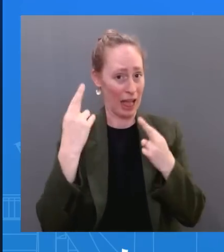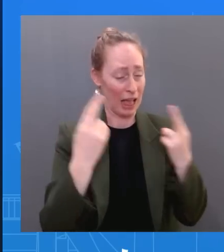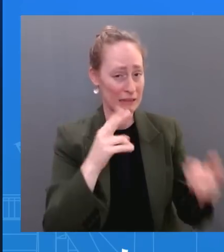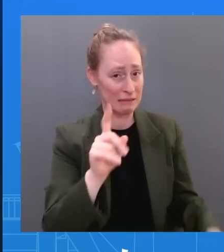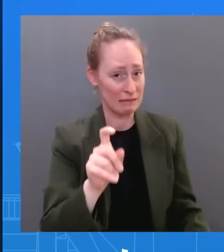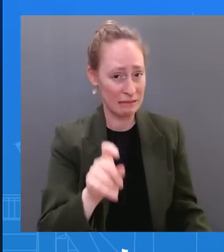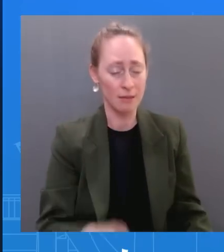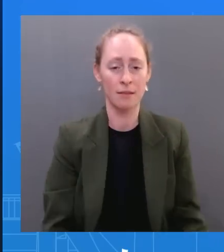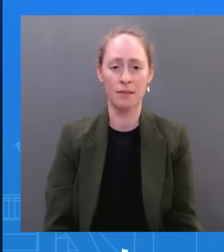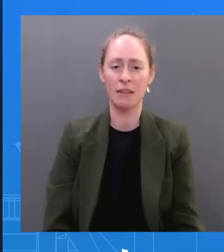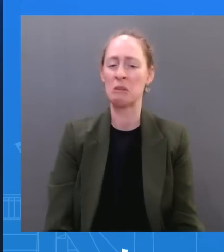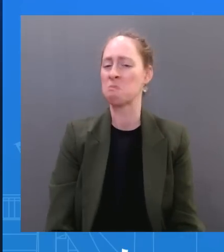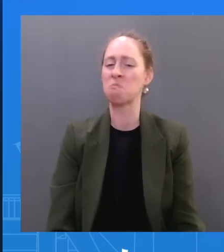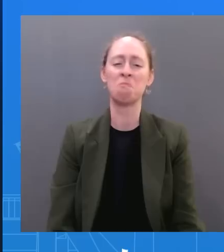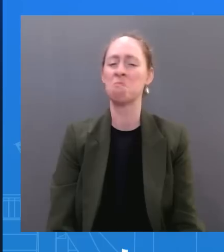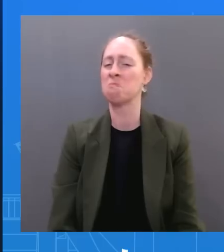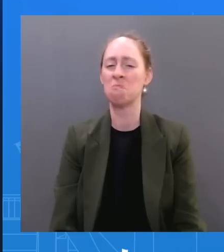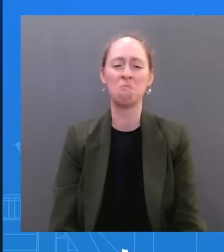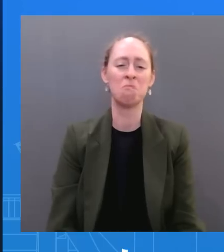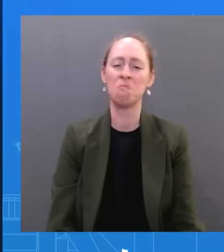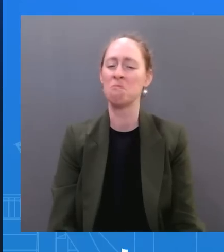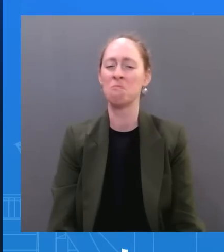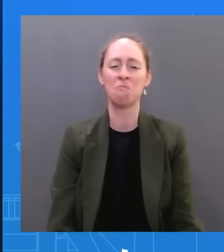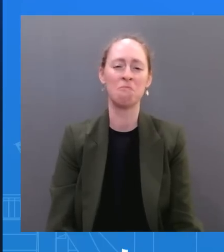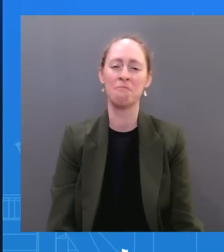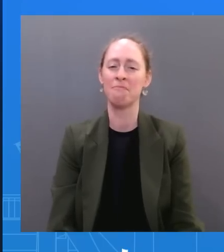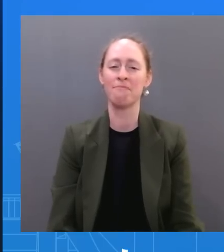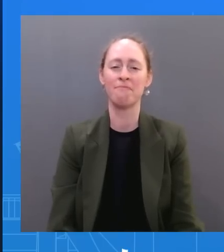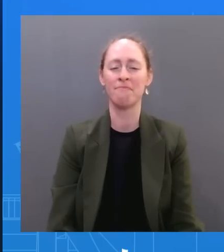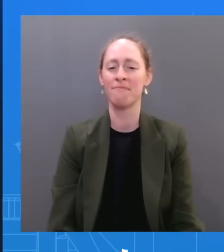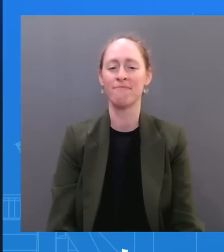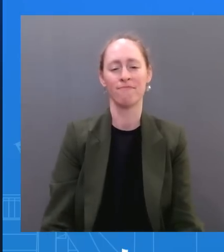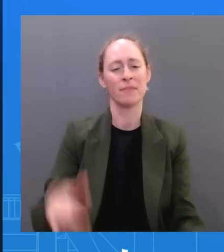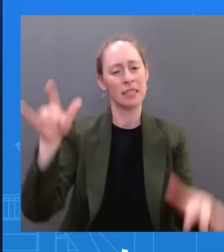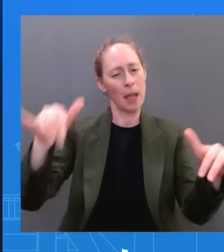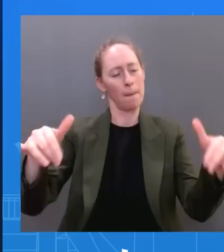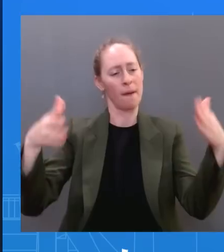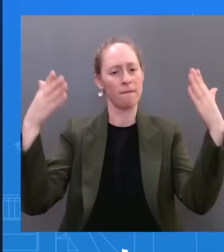has important interests to advance and protect, including in partnership with Saudi Arabia.